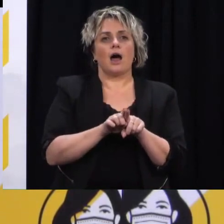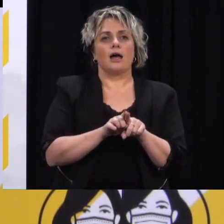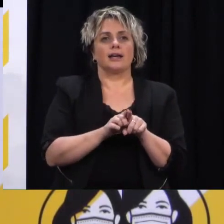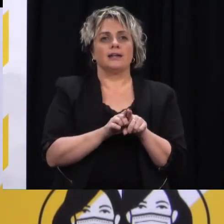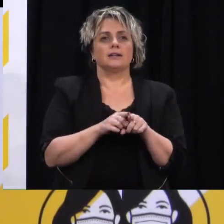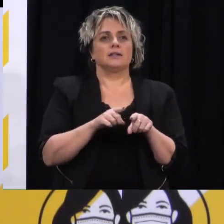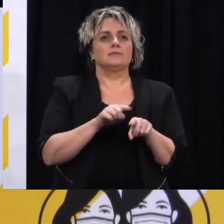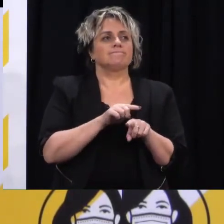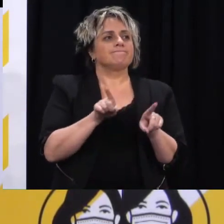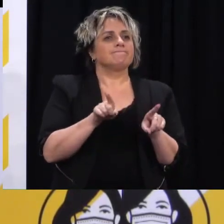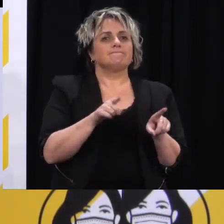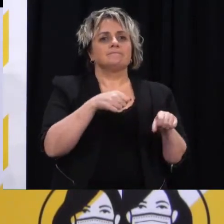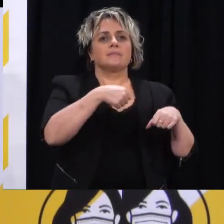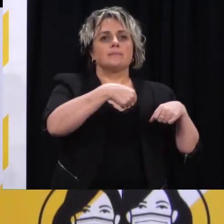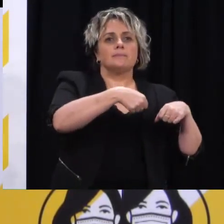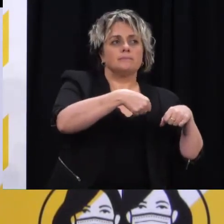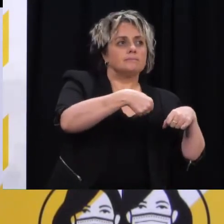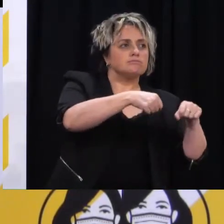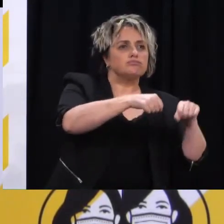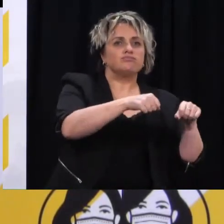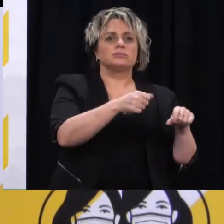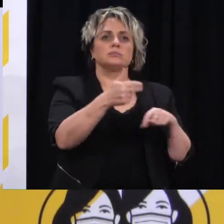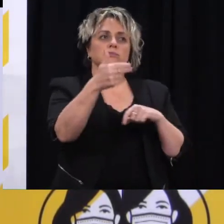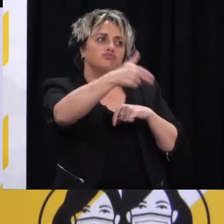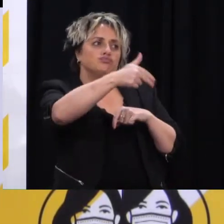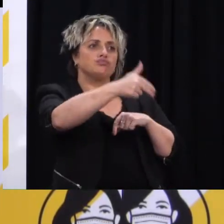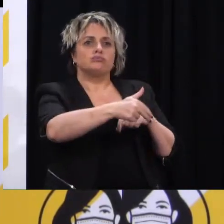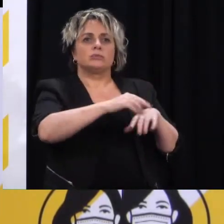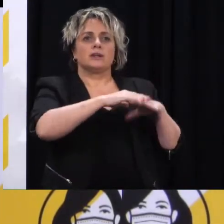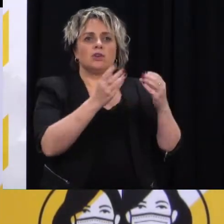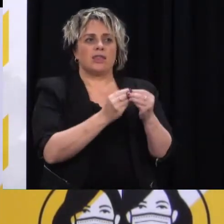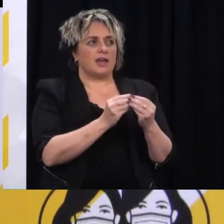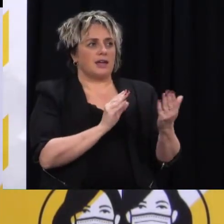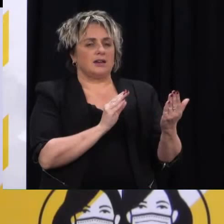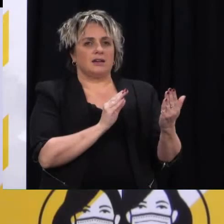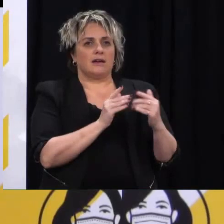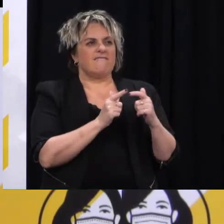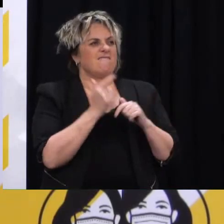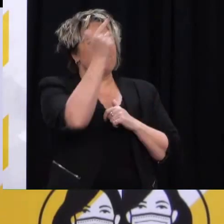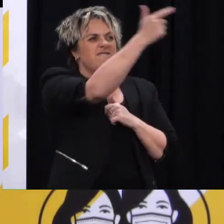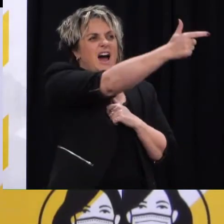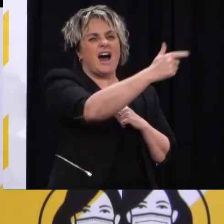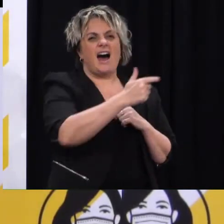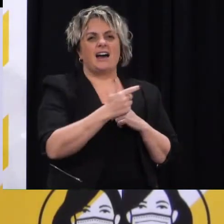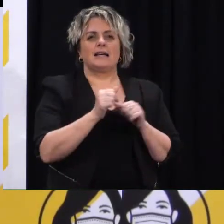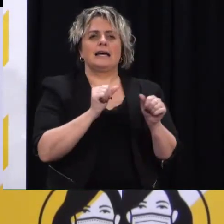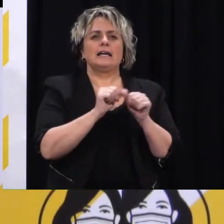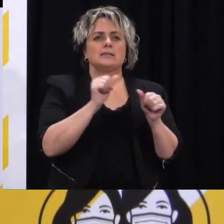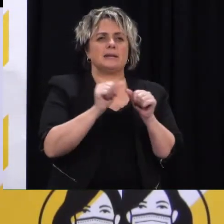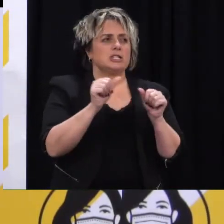tried not to split those communities who may, for instance, have their nearest